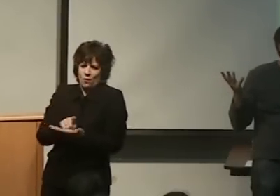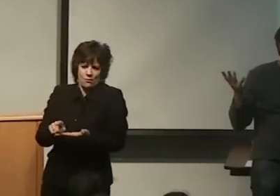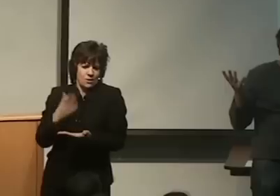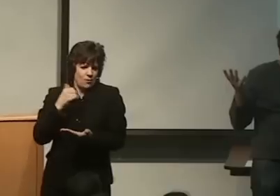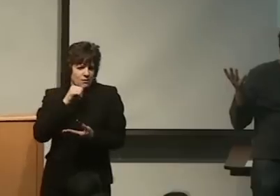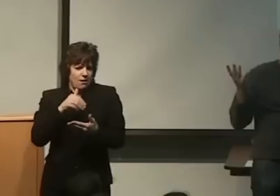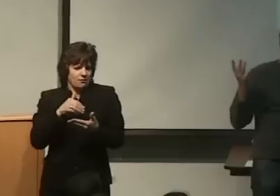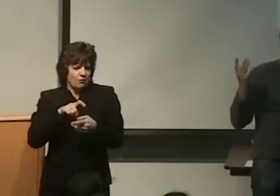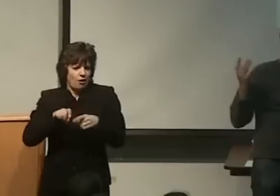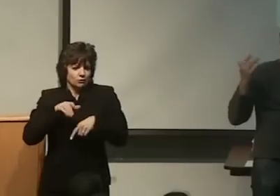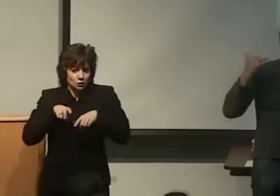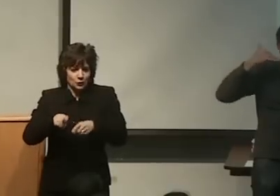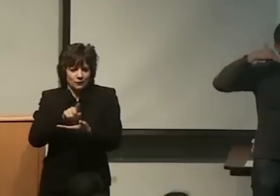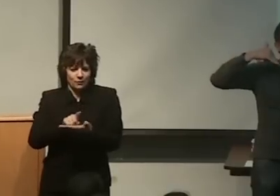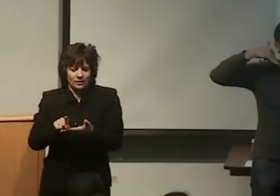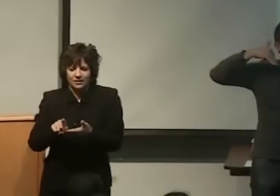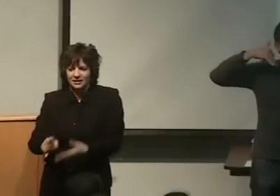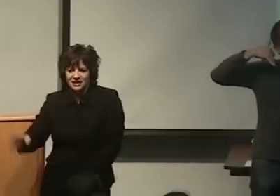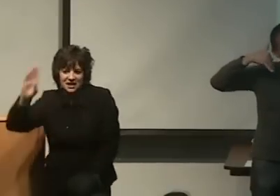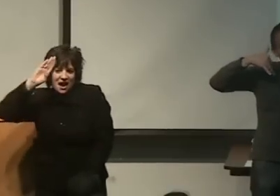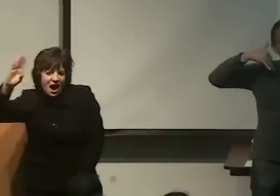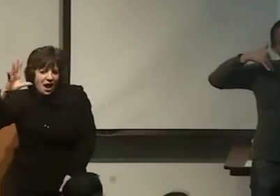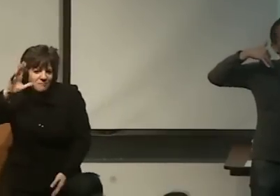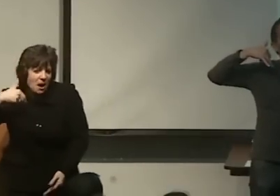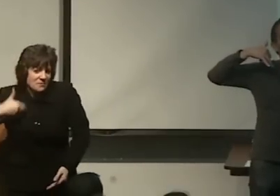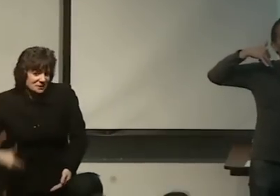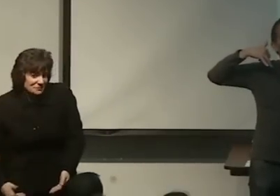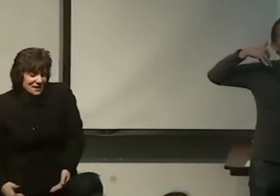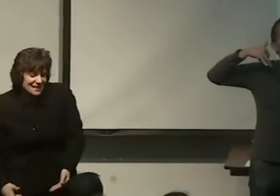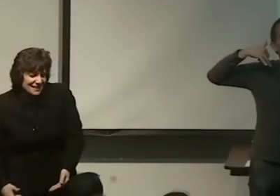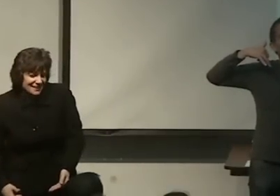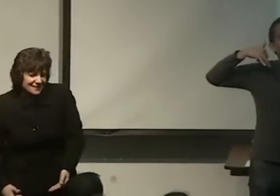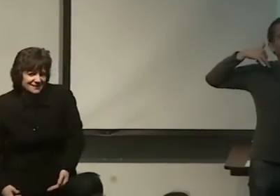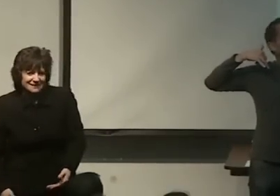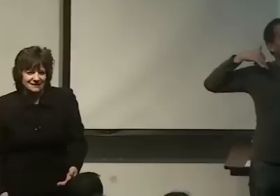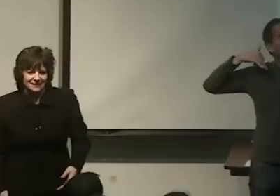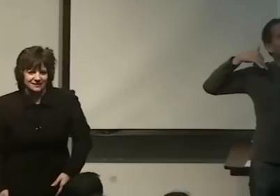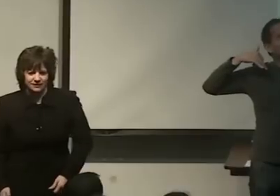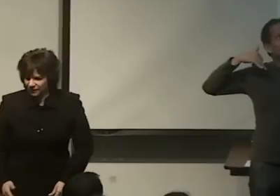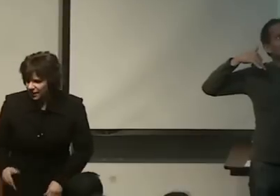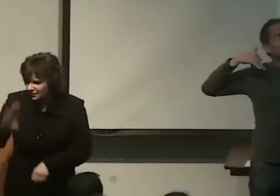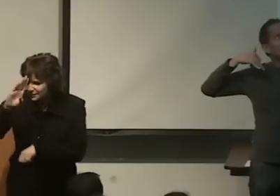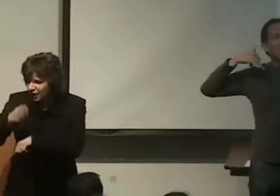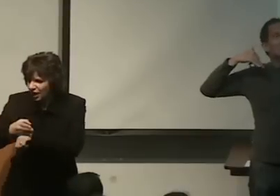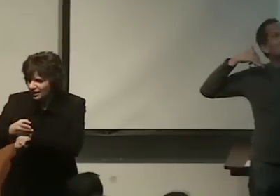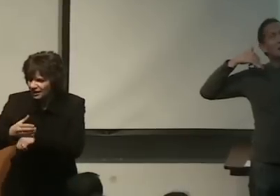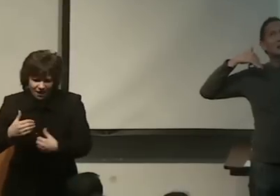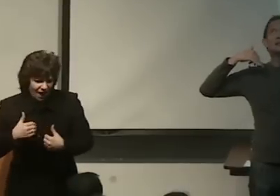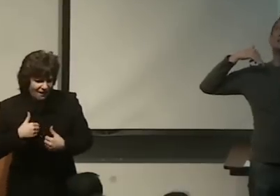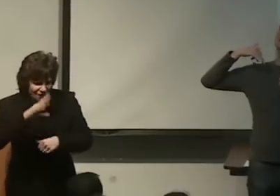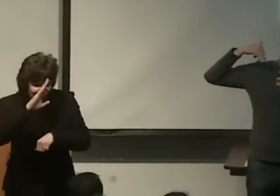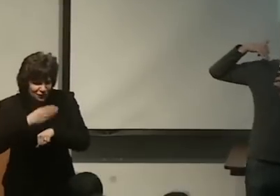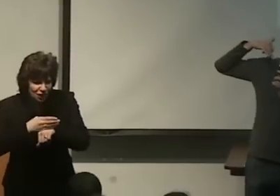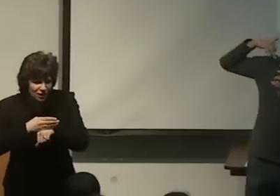Oops. It's like hi, mom, it's your son. A son? I have a son?